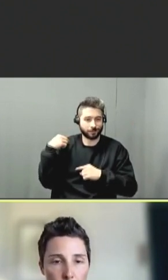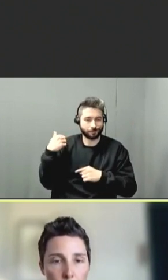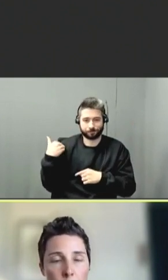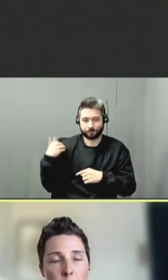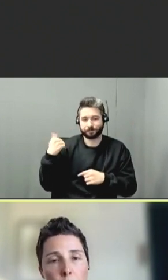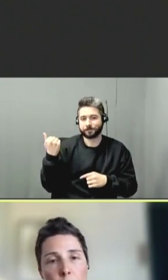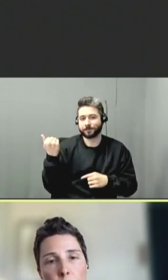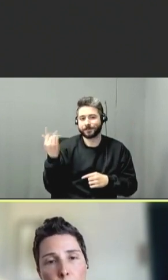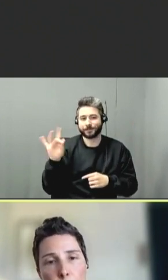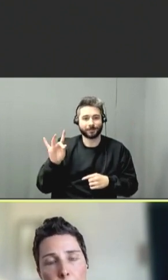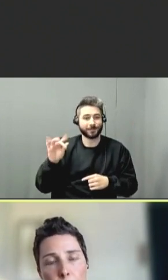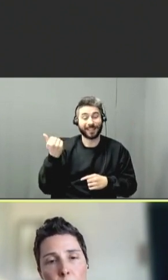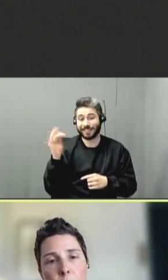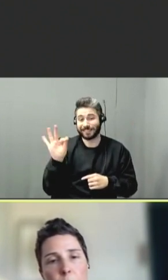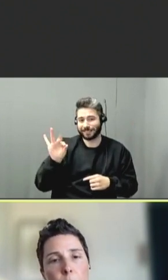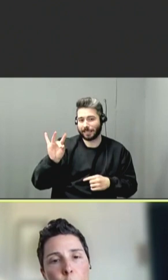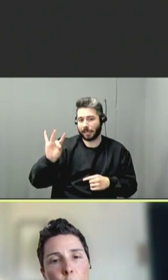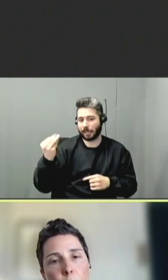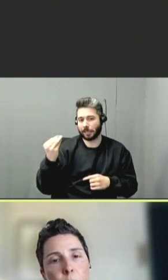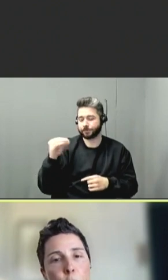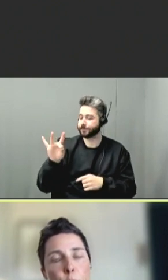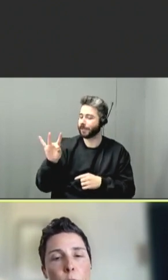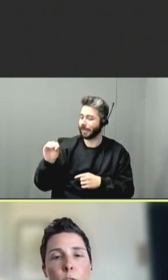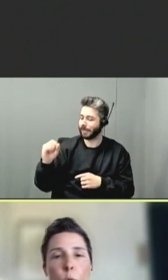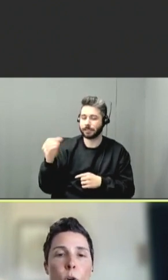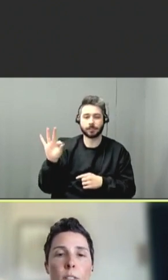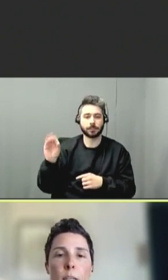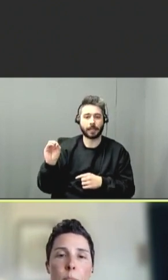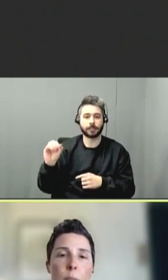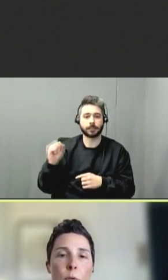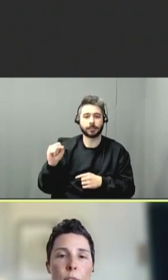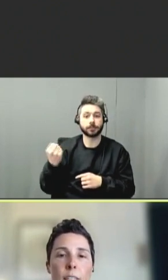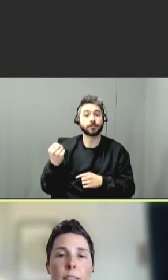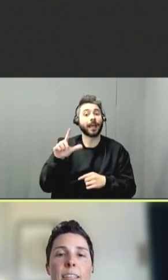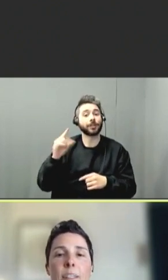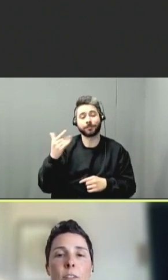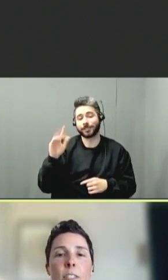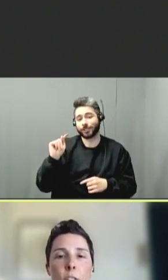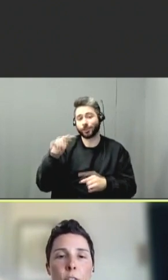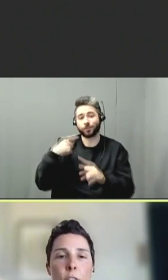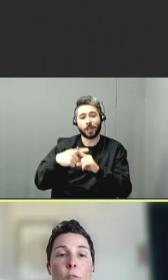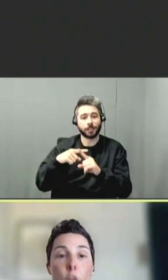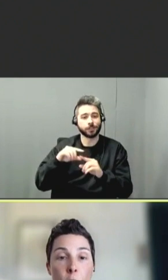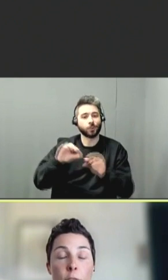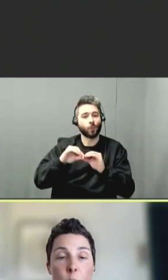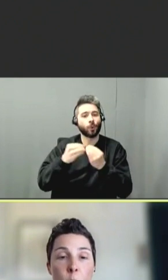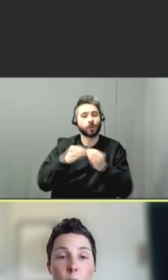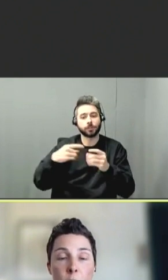time, and then because LGBTQ+ forums and people sit at the intersection of a lot of communities,